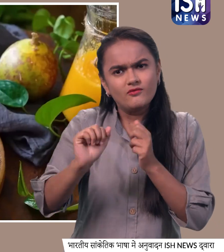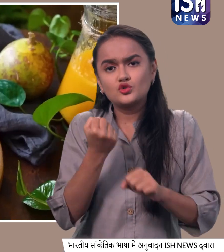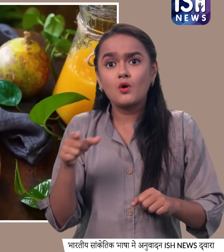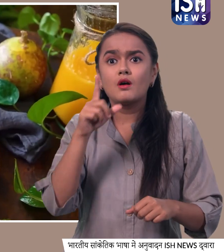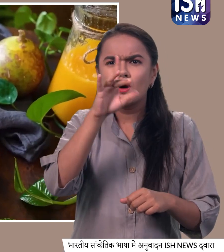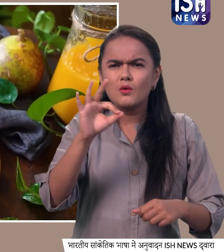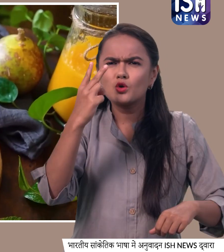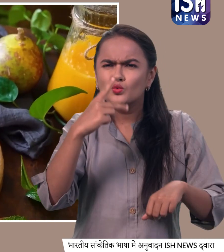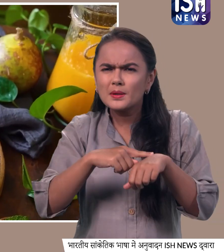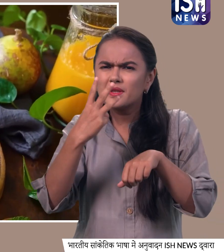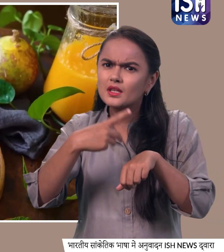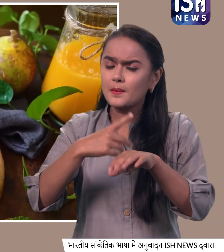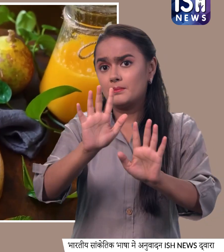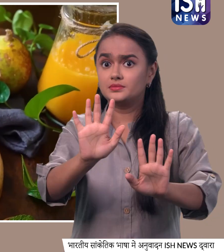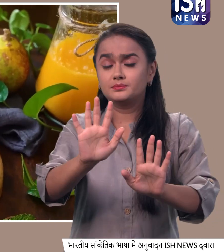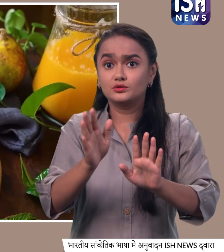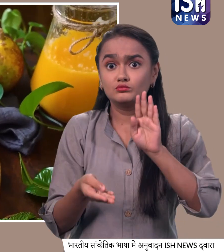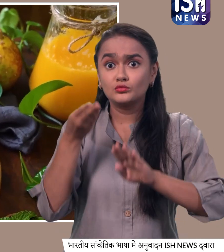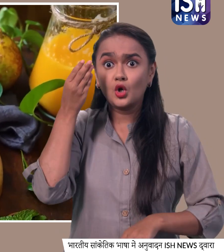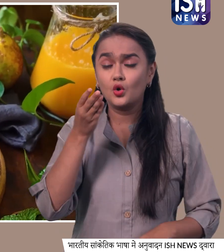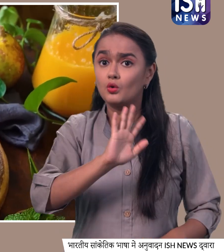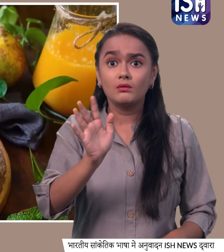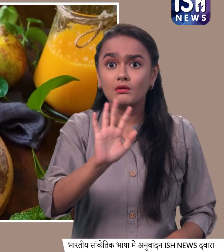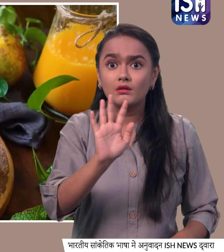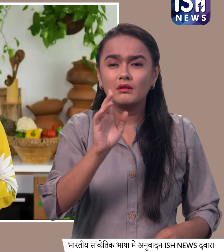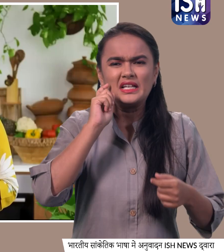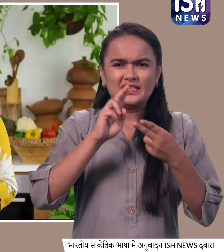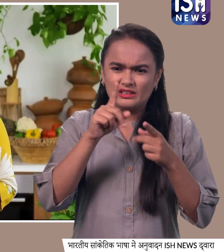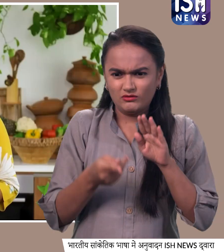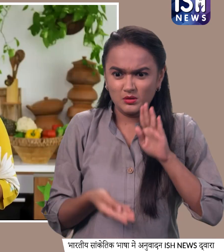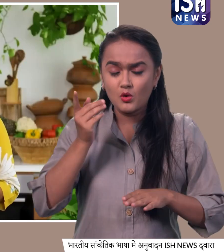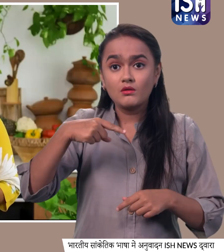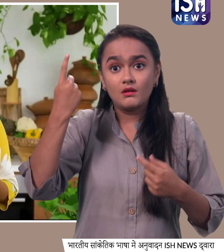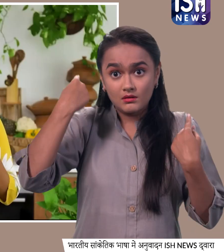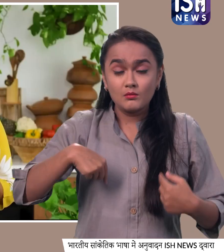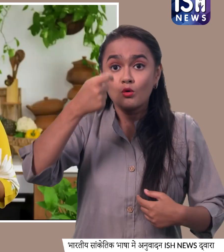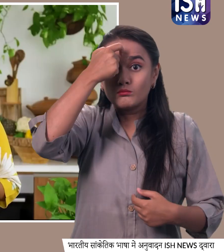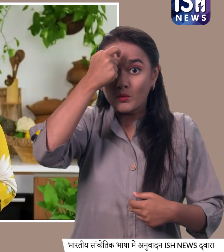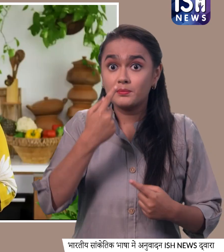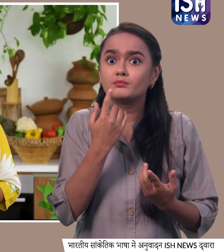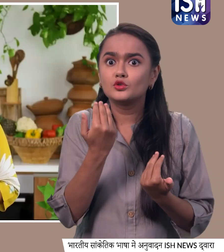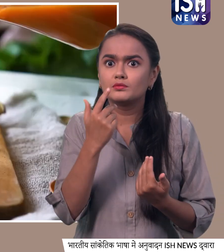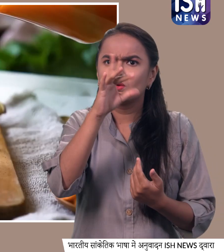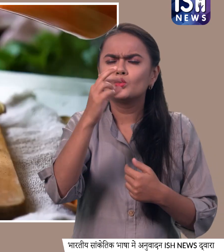We recommend only drinking it 2-3 times in a week It can harm the body if taken in excess